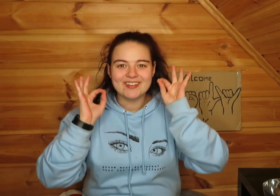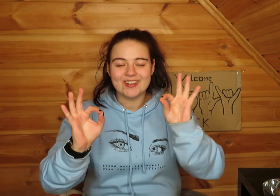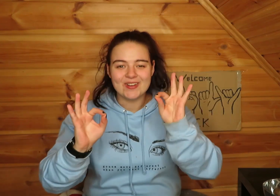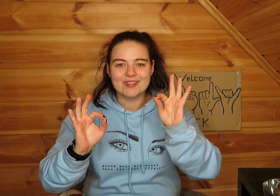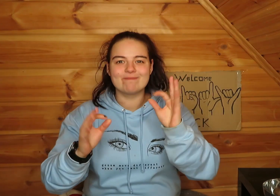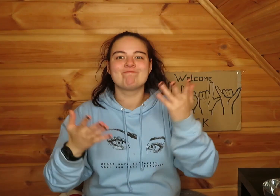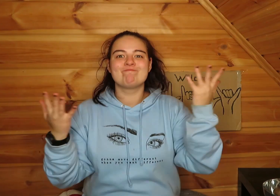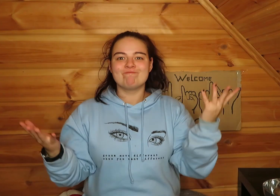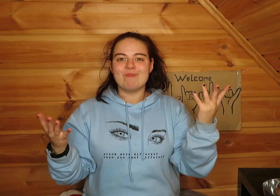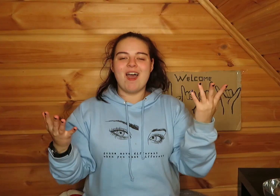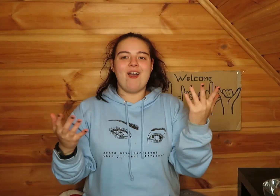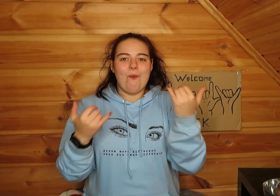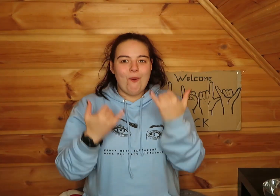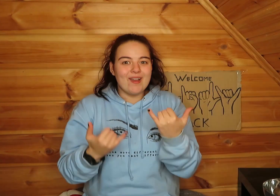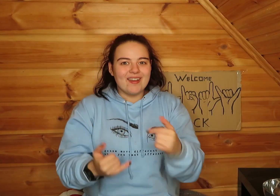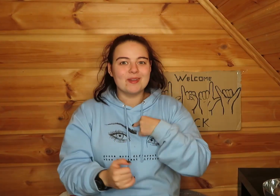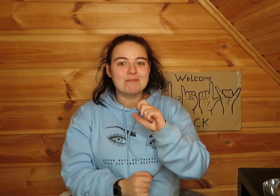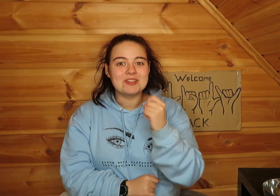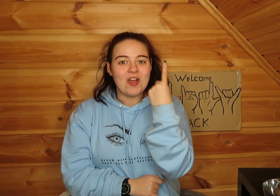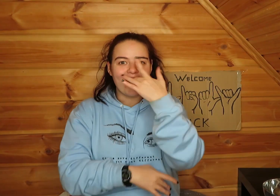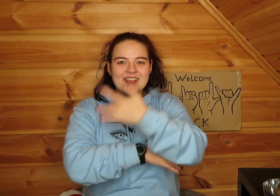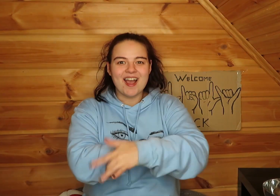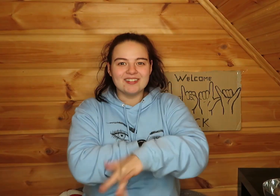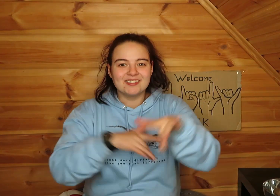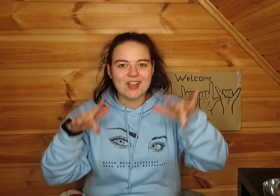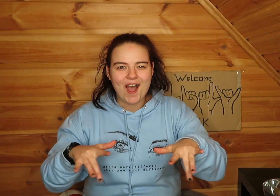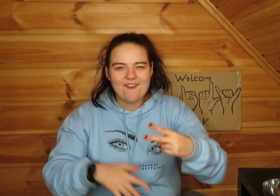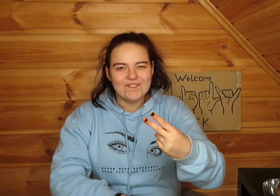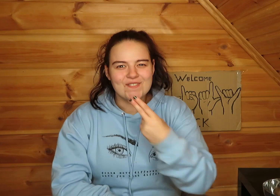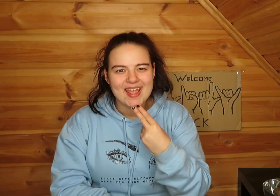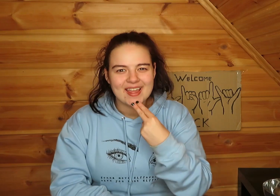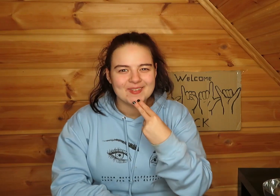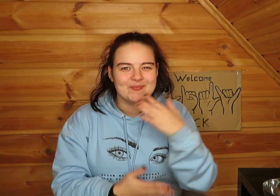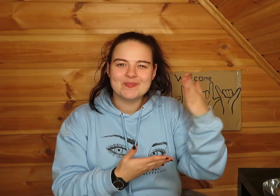Okay. Today I have a special guest. Who?